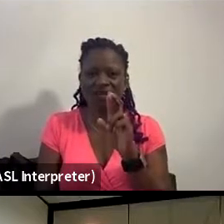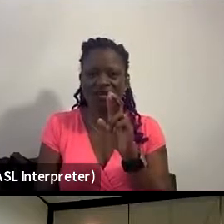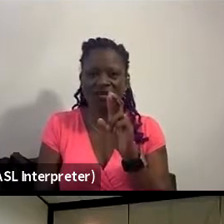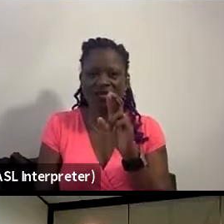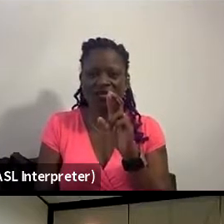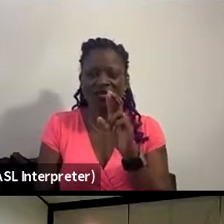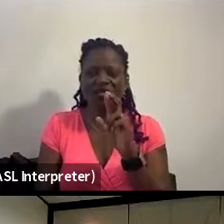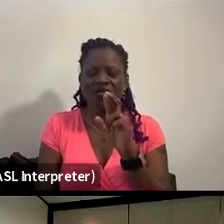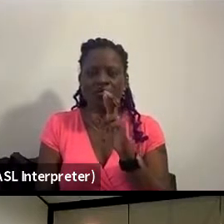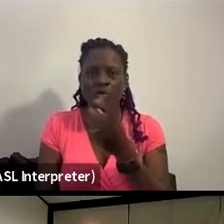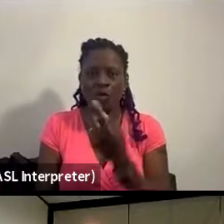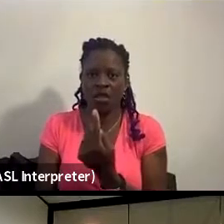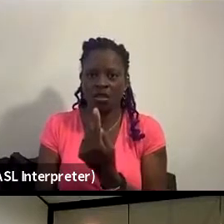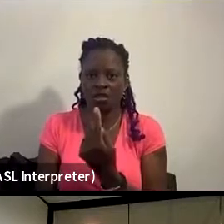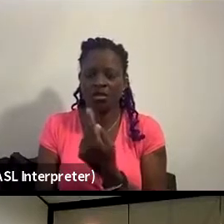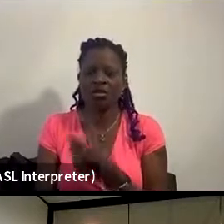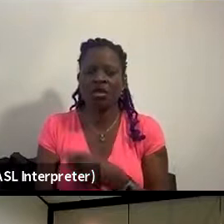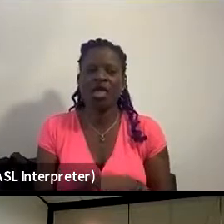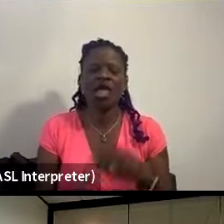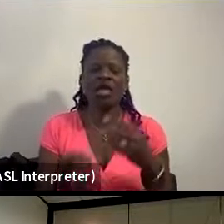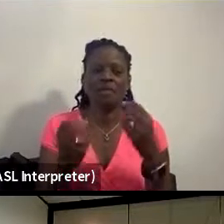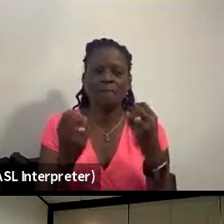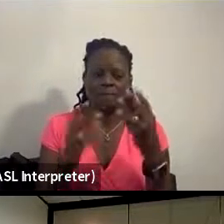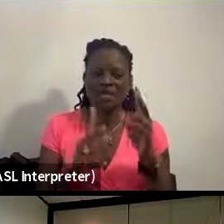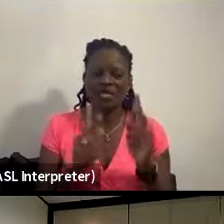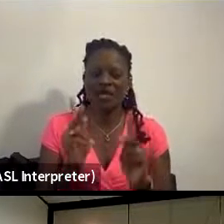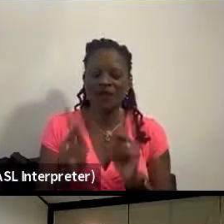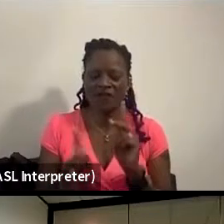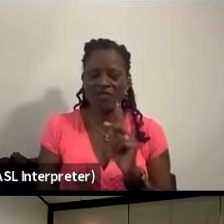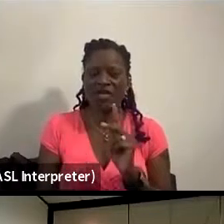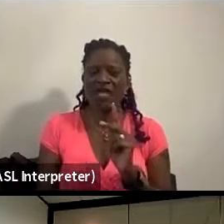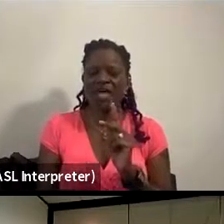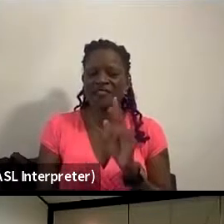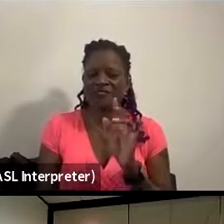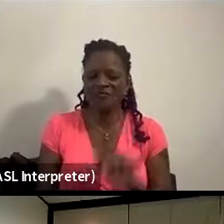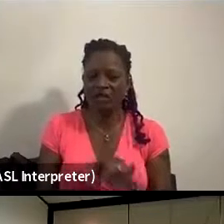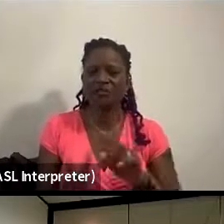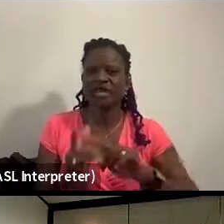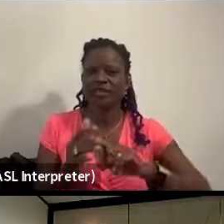facilities were giving to their health care workers in the beginning of the year.